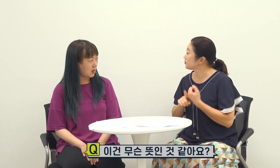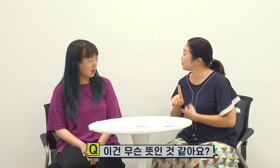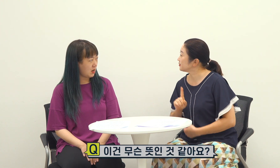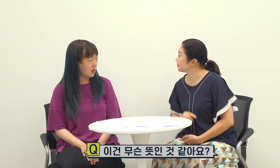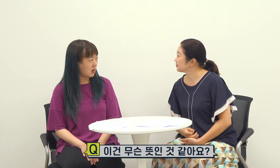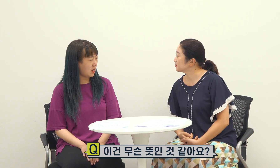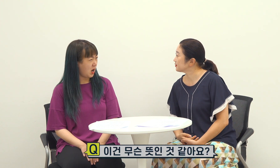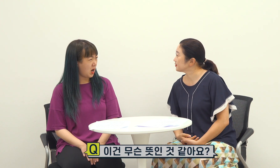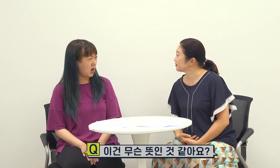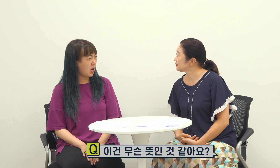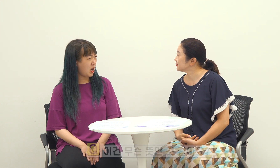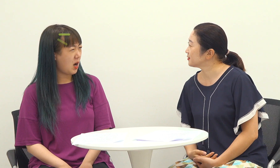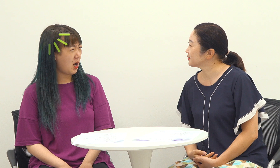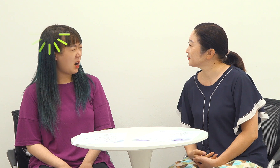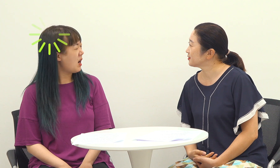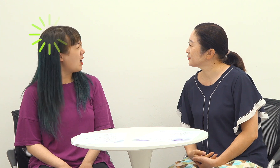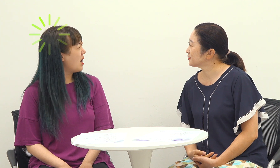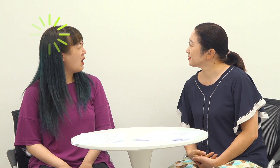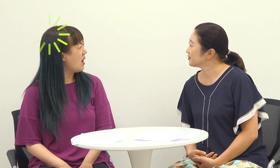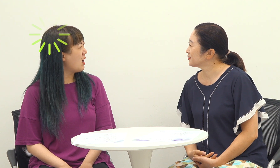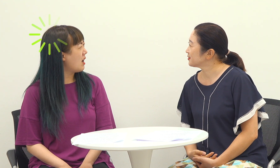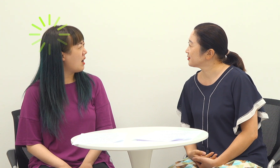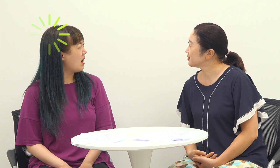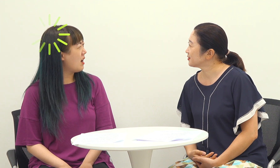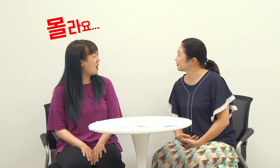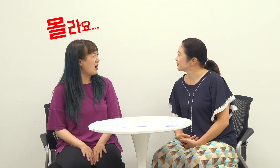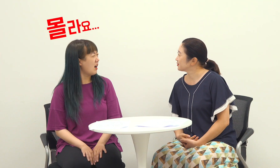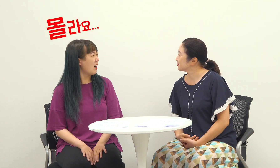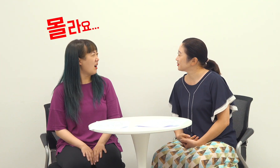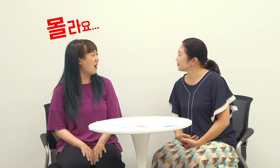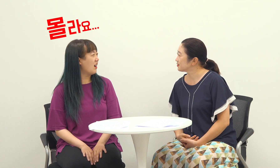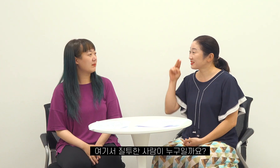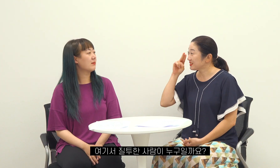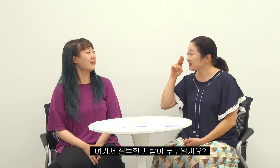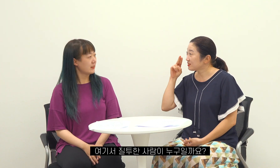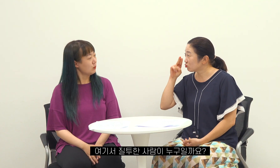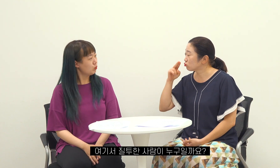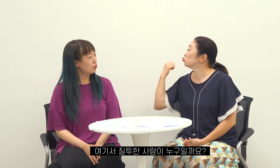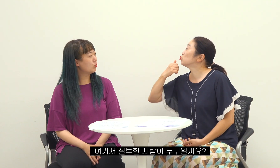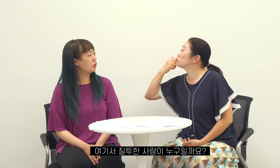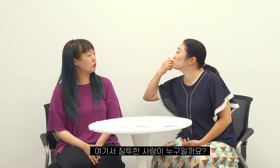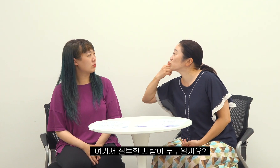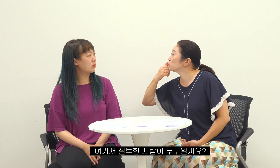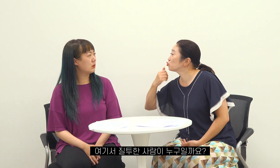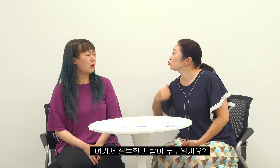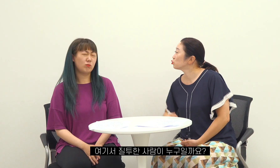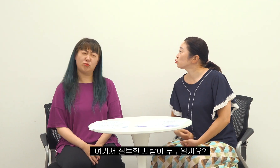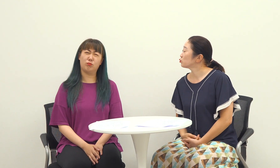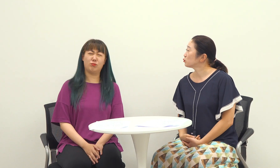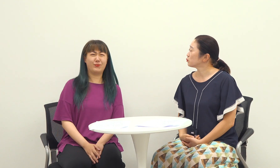What do you think this means? … I don't know. Who's jealous here?